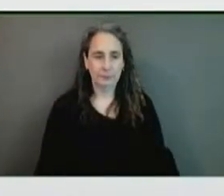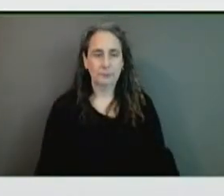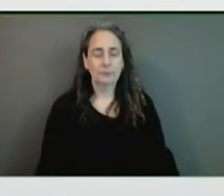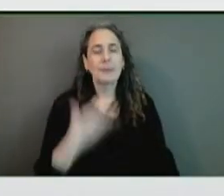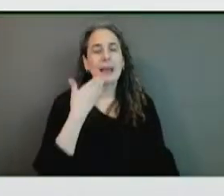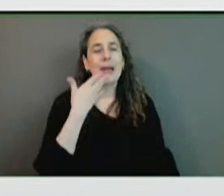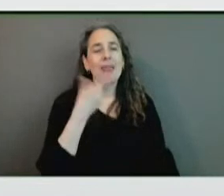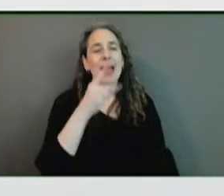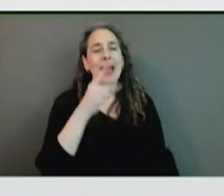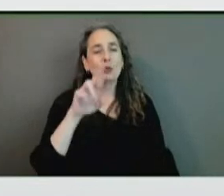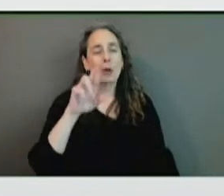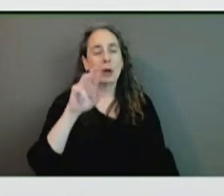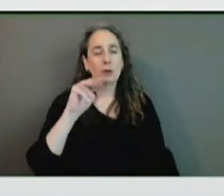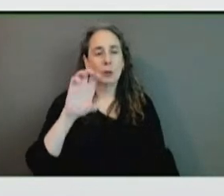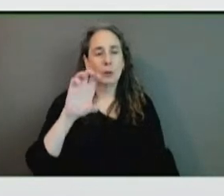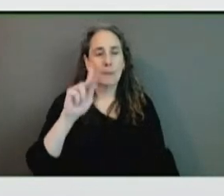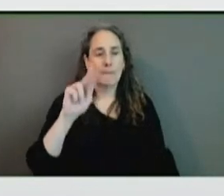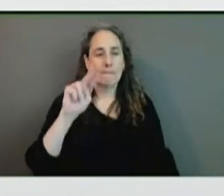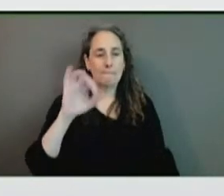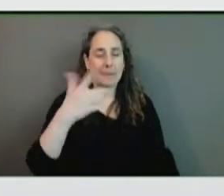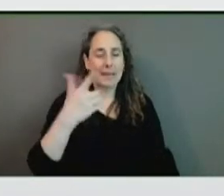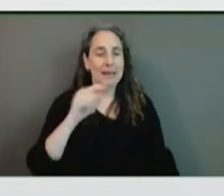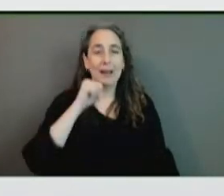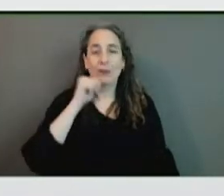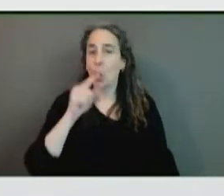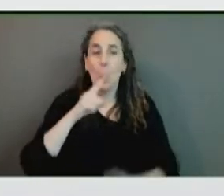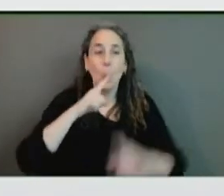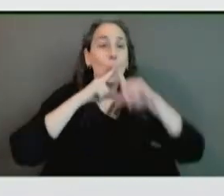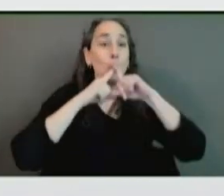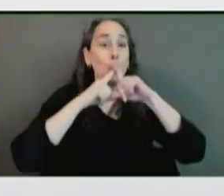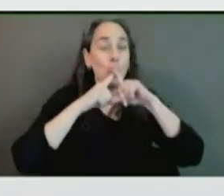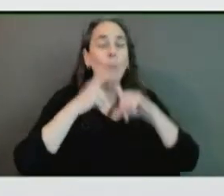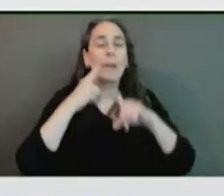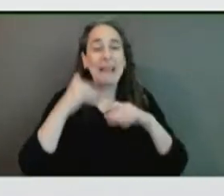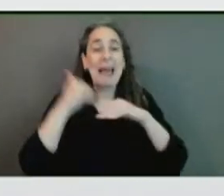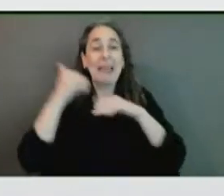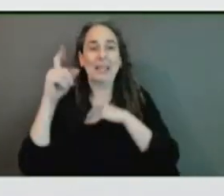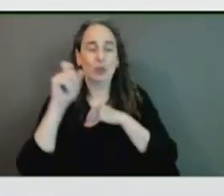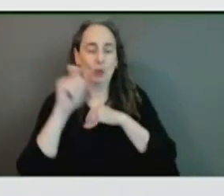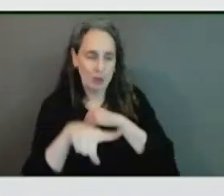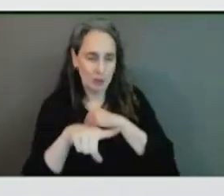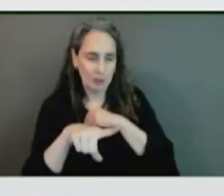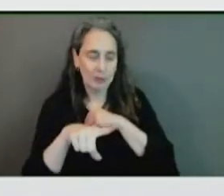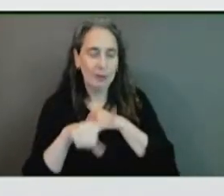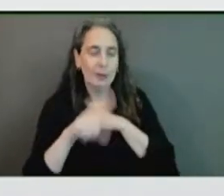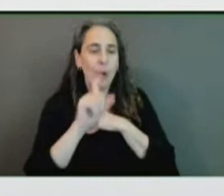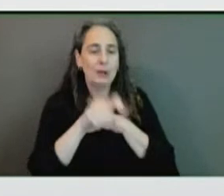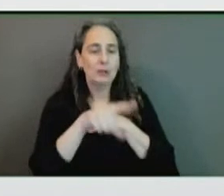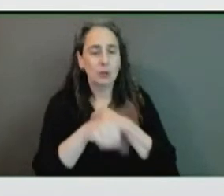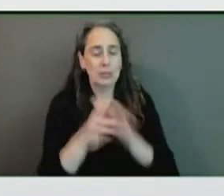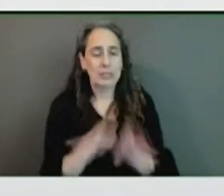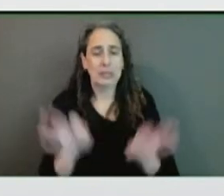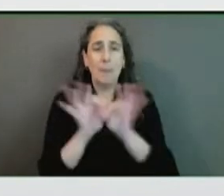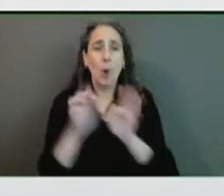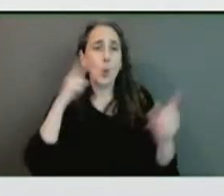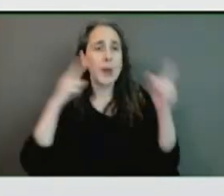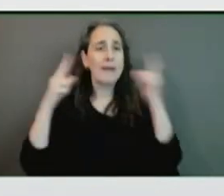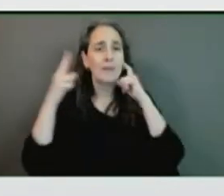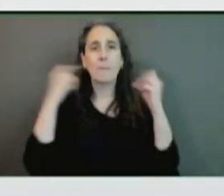those decisions. Thank you, Doctor Night and don't go on mute, just checks. I think this